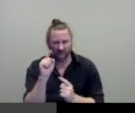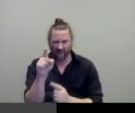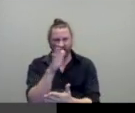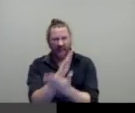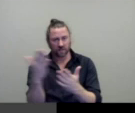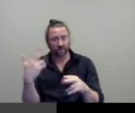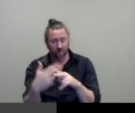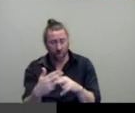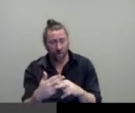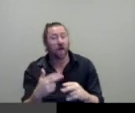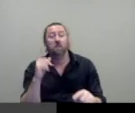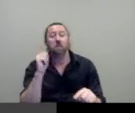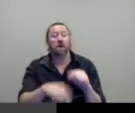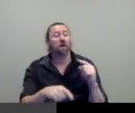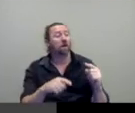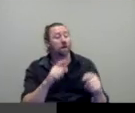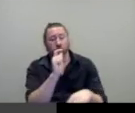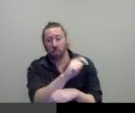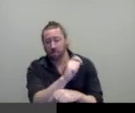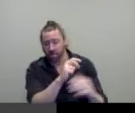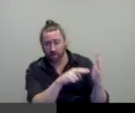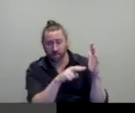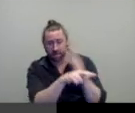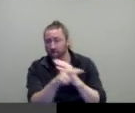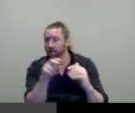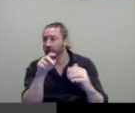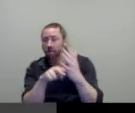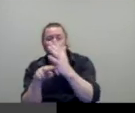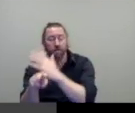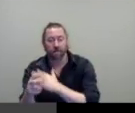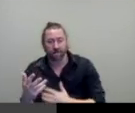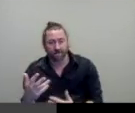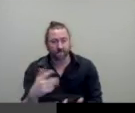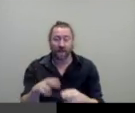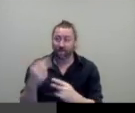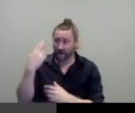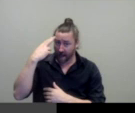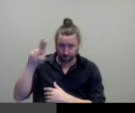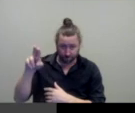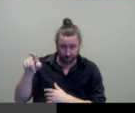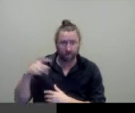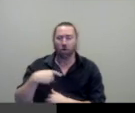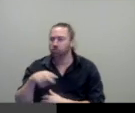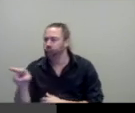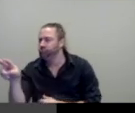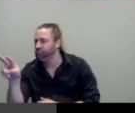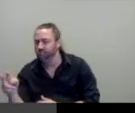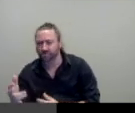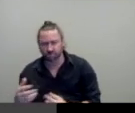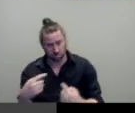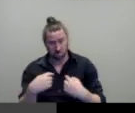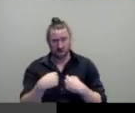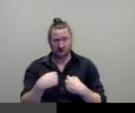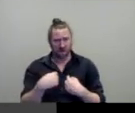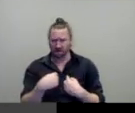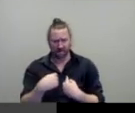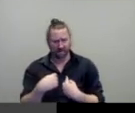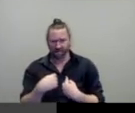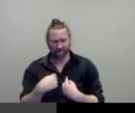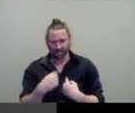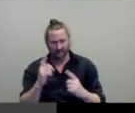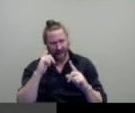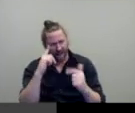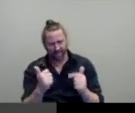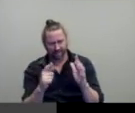attention from audiences this is pretty upsetting for me because I love art and I love audiences